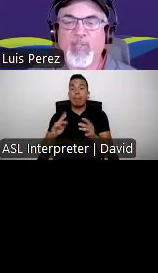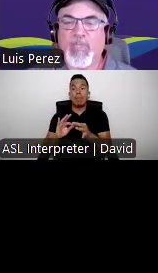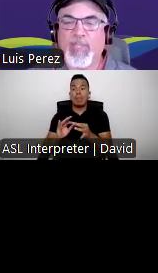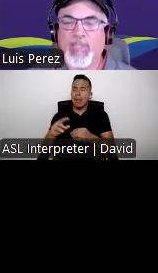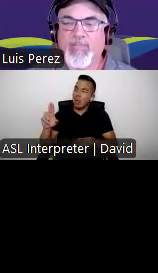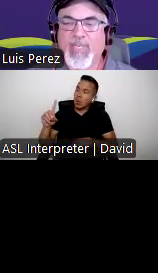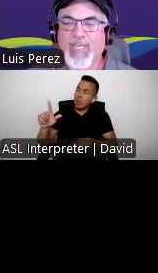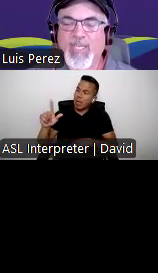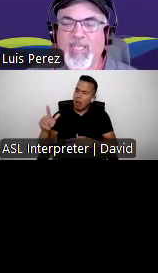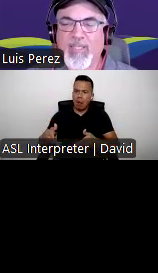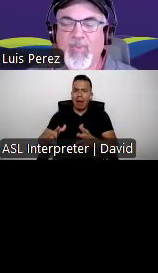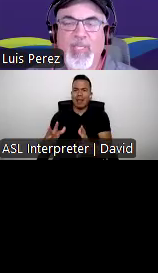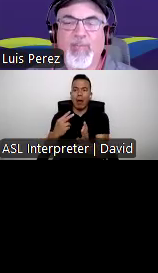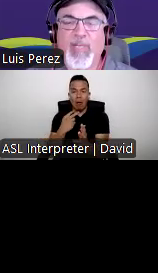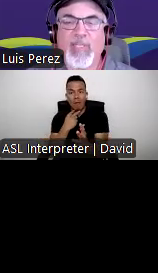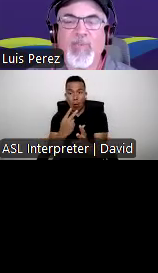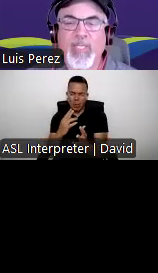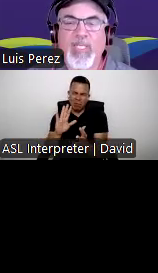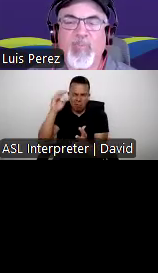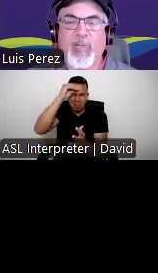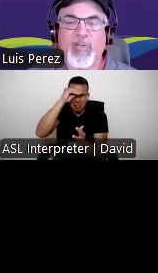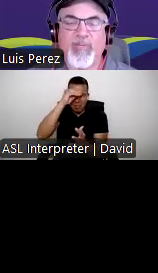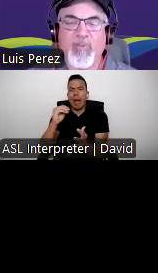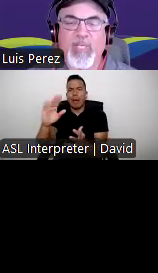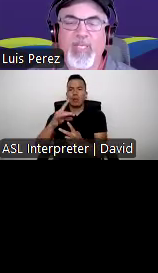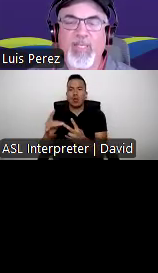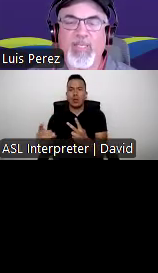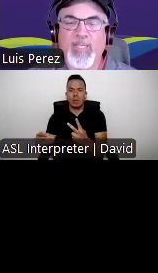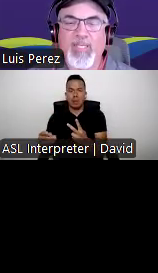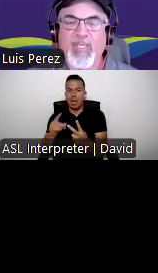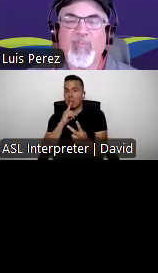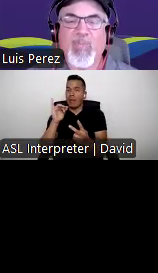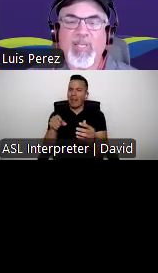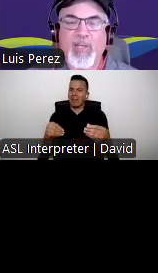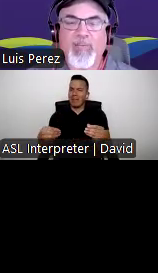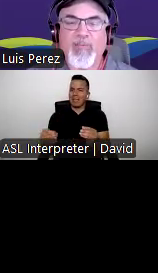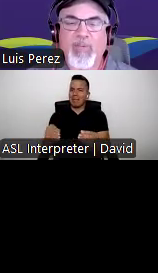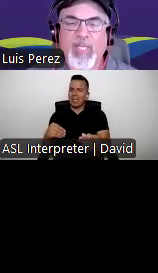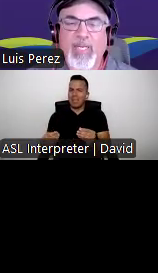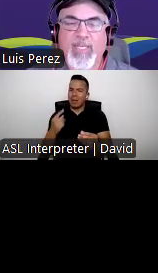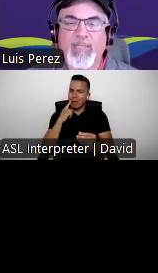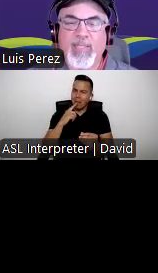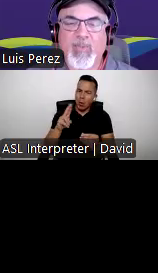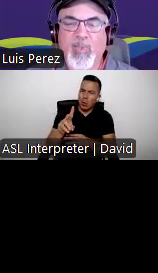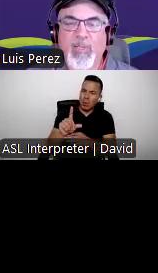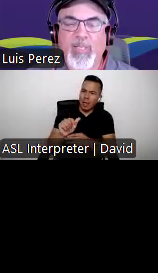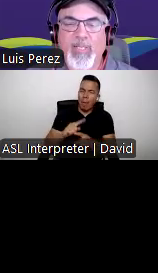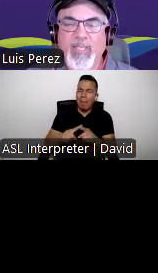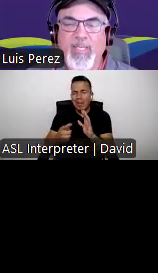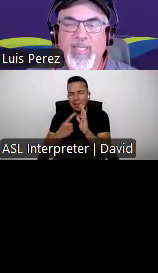choice. And that's really the flexibility part of UDL. But they often forget that accessible part.